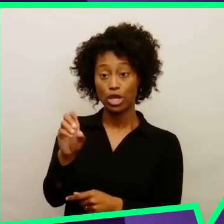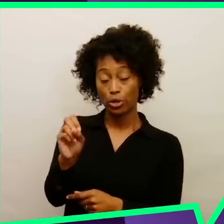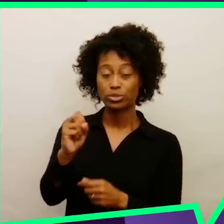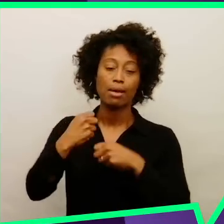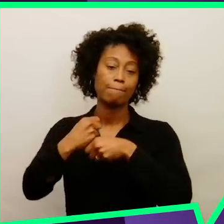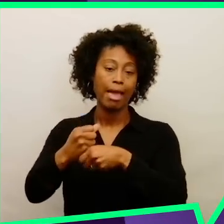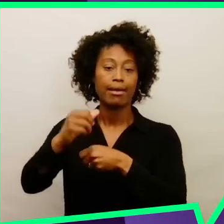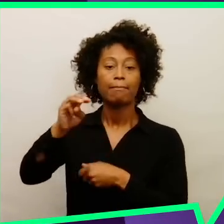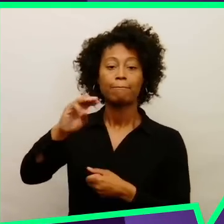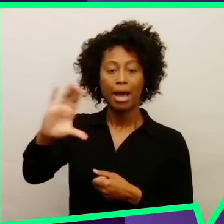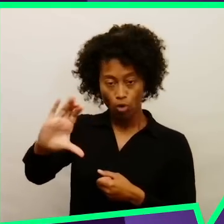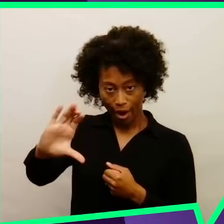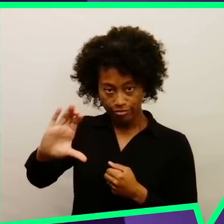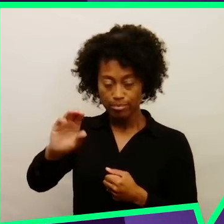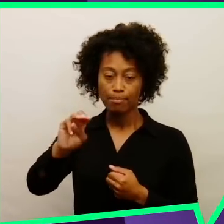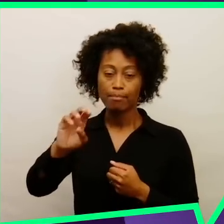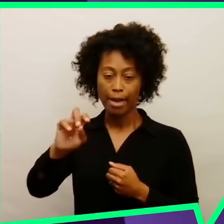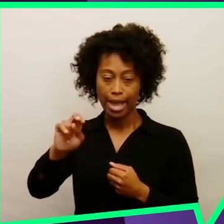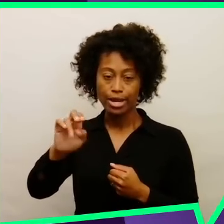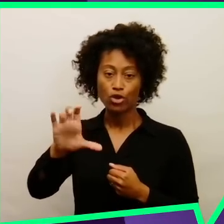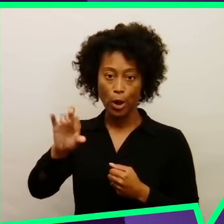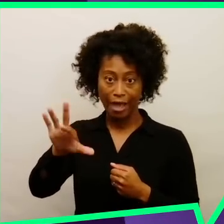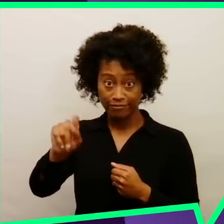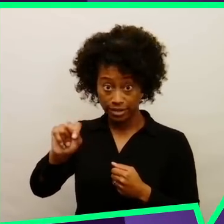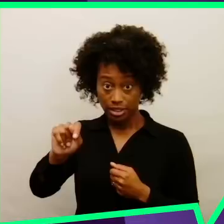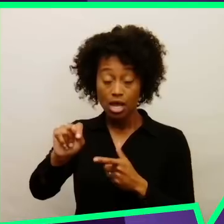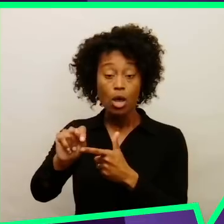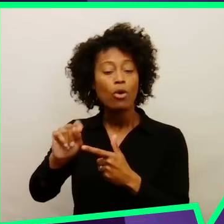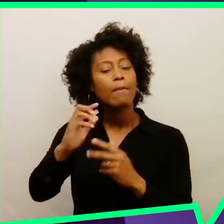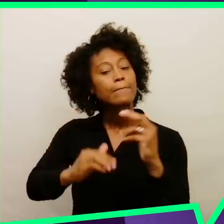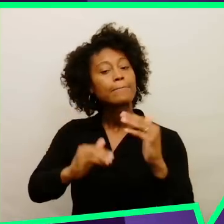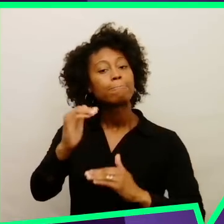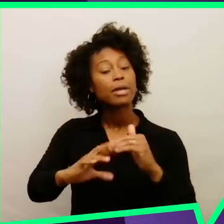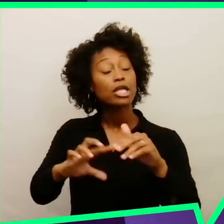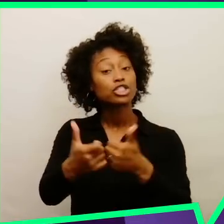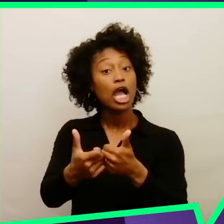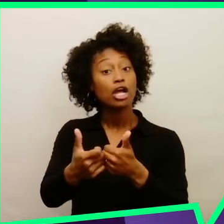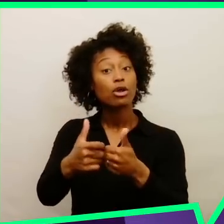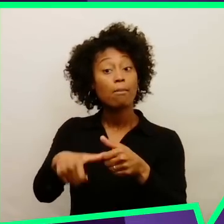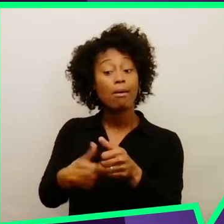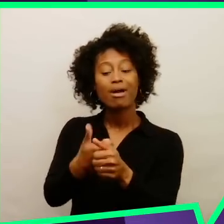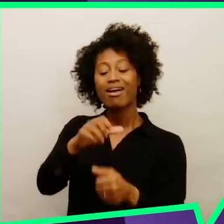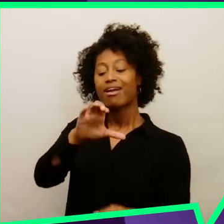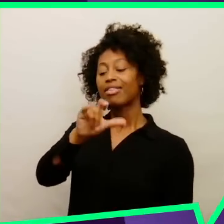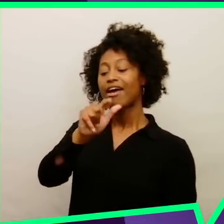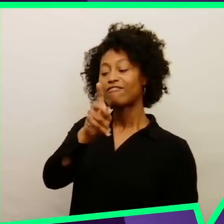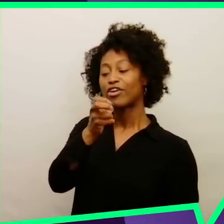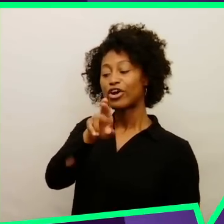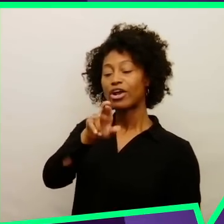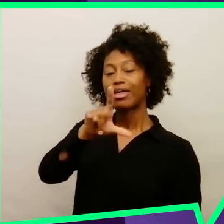They were there for a build challenge powered by Cleverlike. Want to know more?